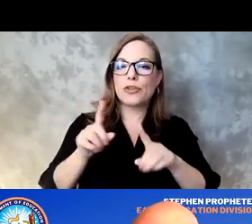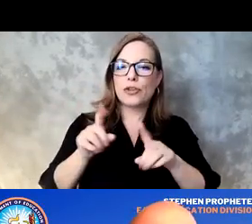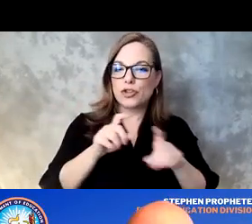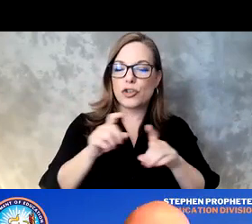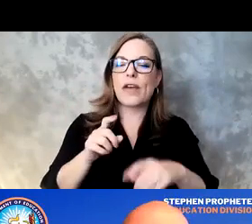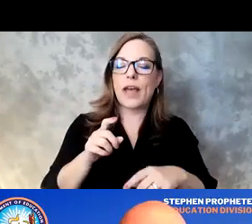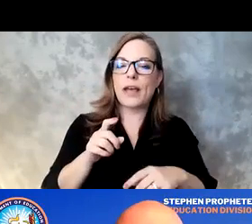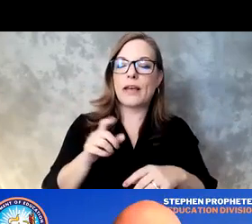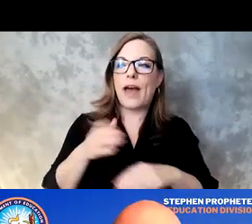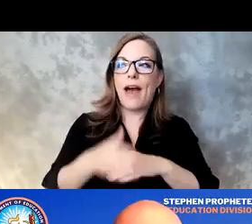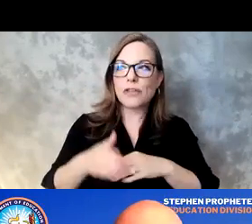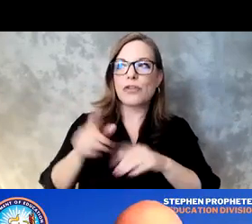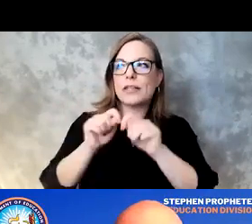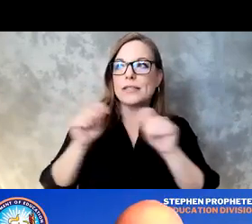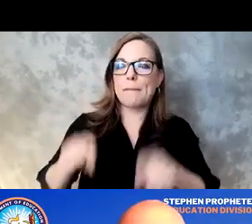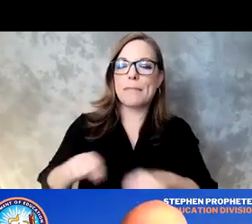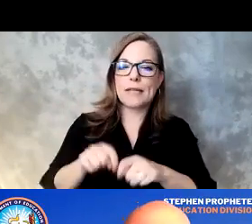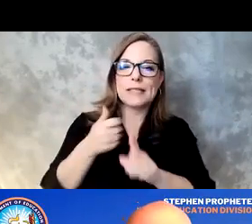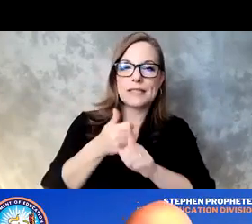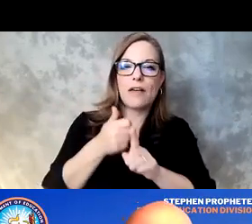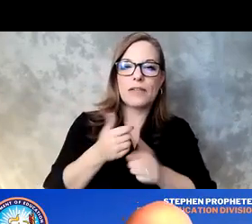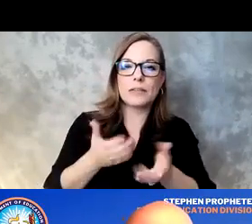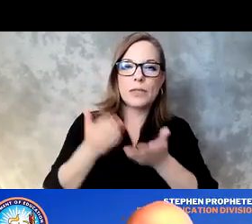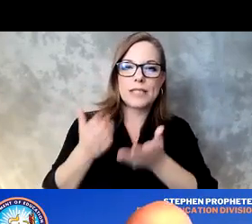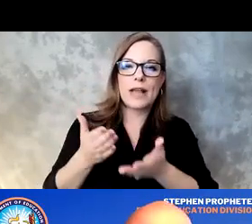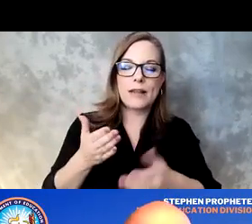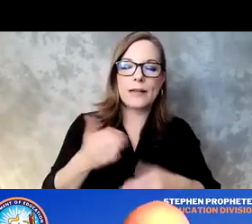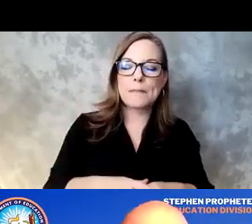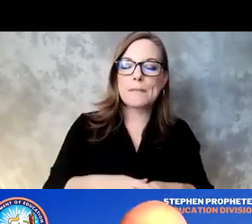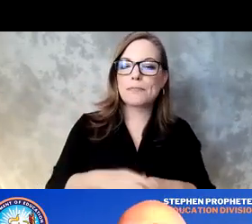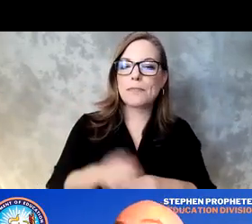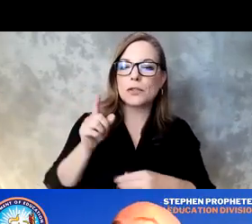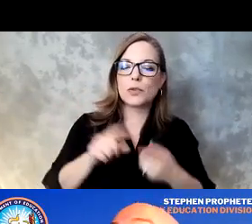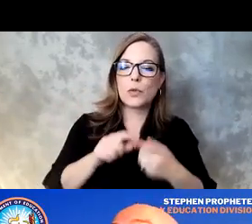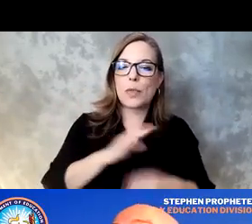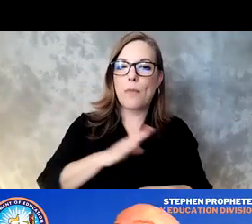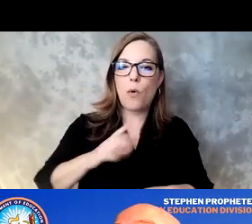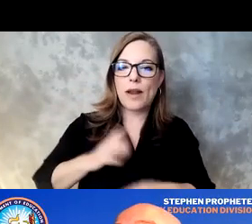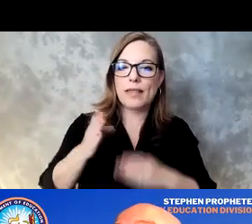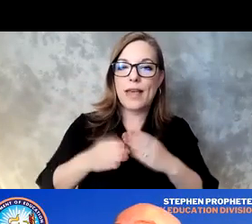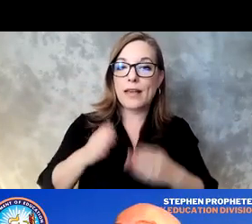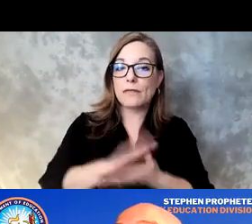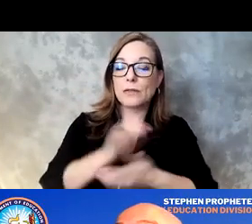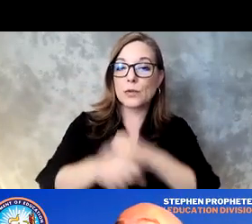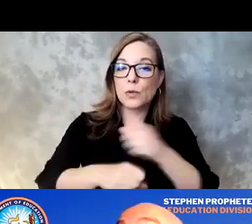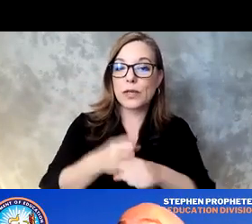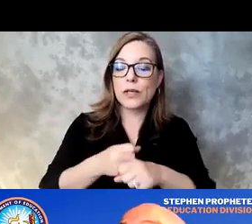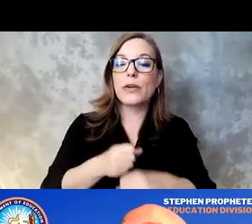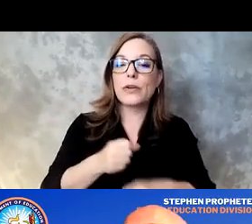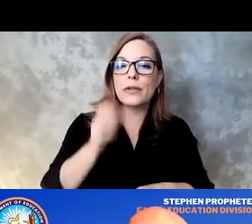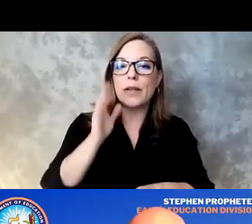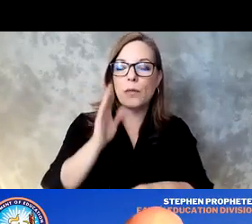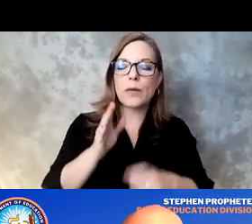is presented by the LEA to it’s board at the end of this school year. And I think I